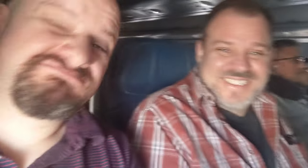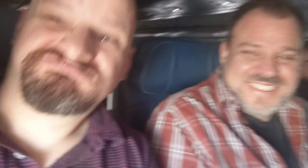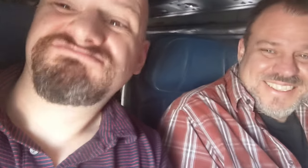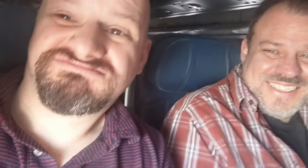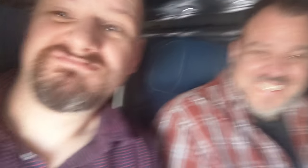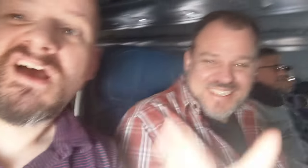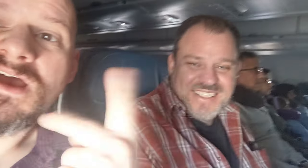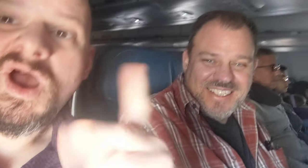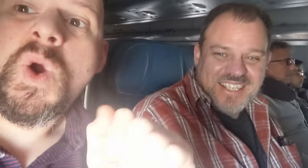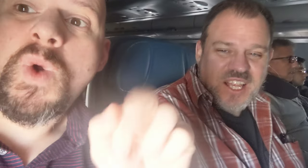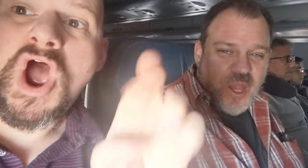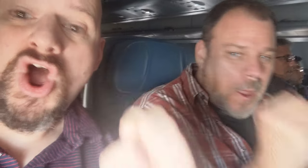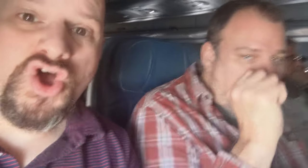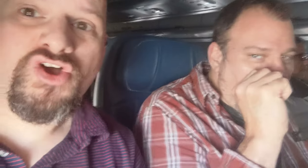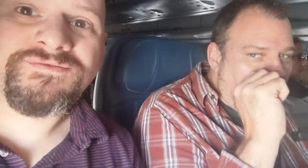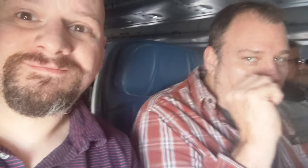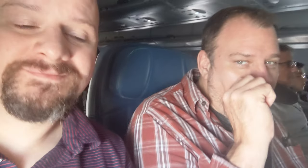Yes, we are.